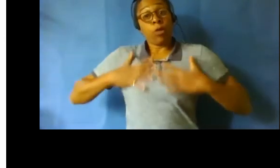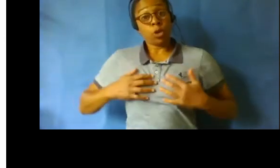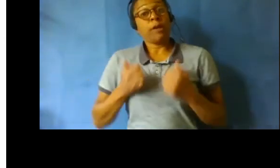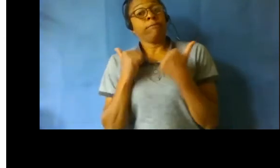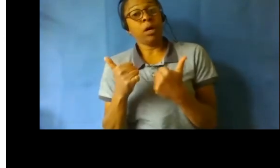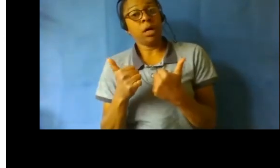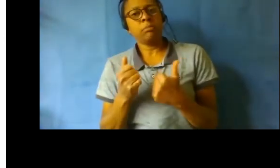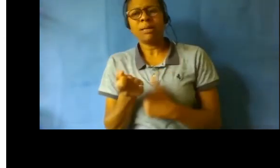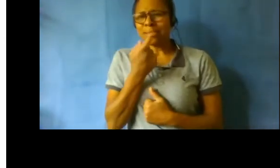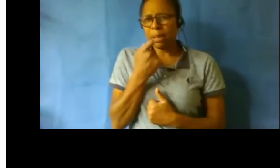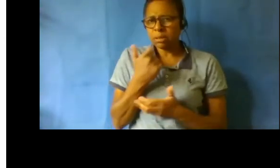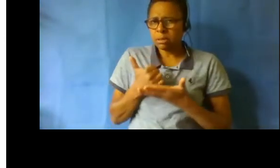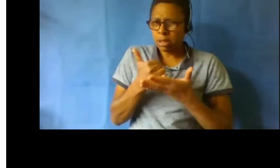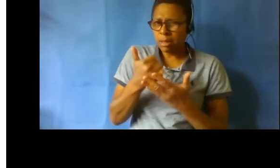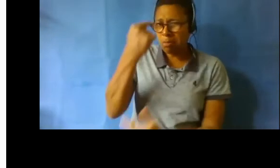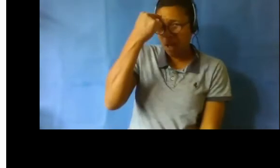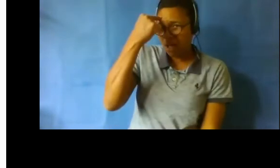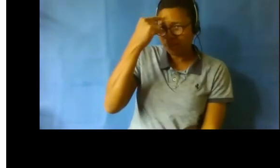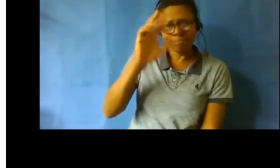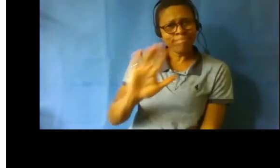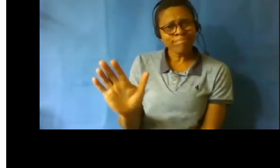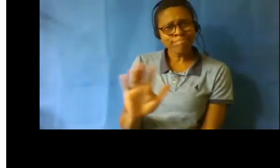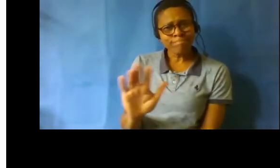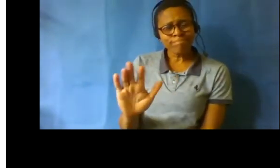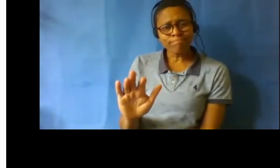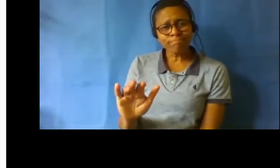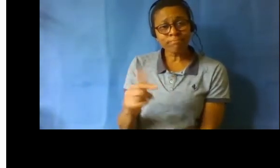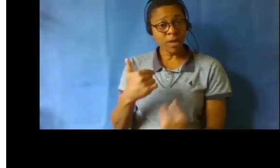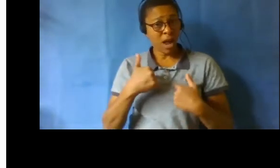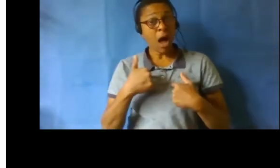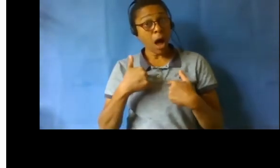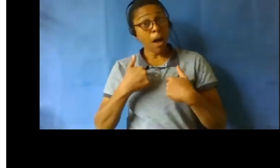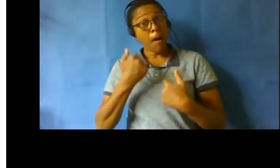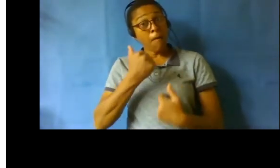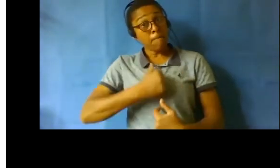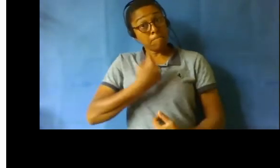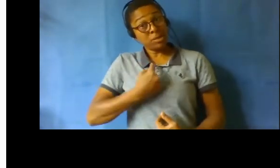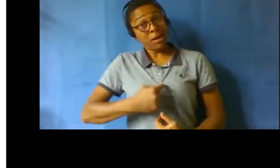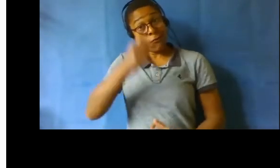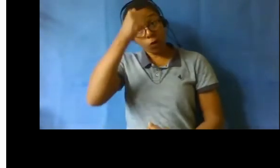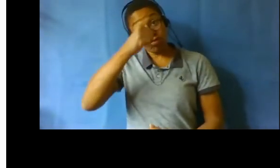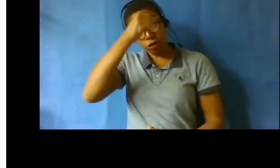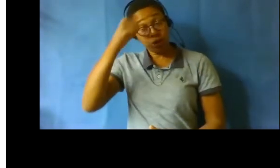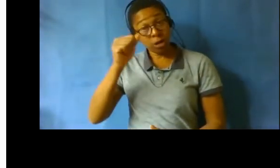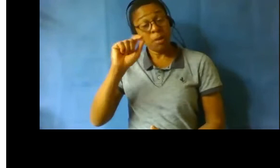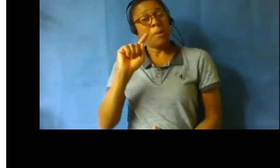medication isn't a crutch it's something I personally view as trapped temporary but often with faith you hear about people praying instead of relying on